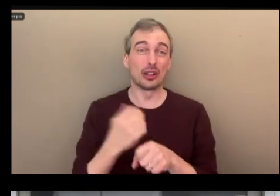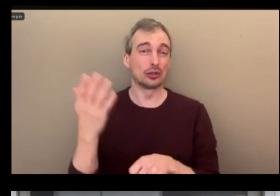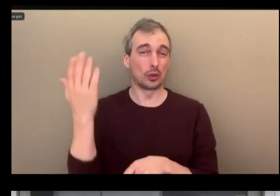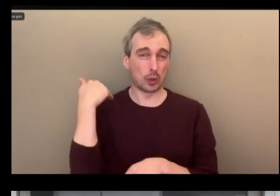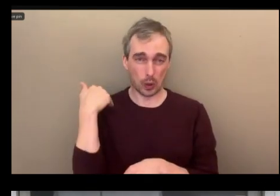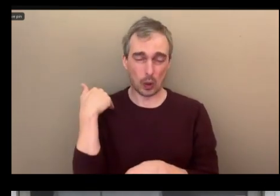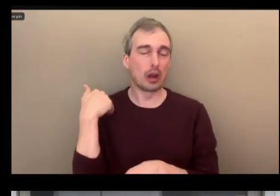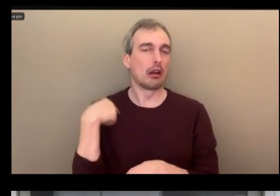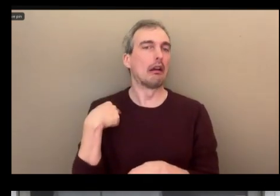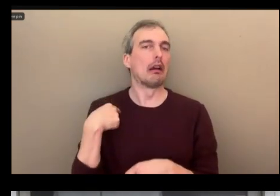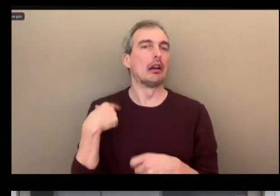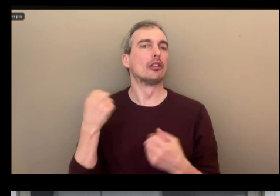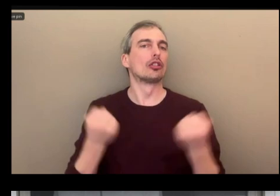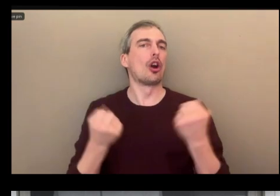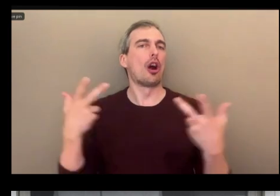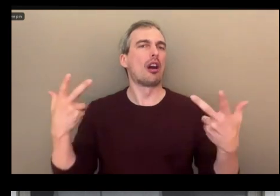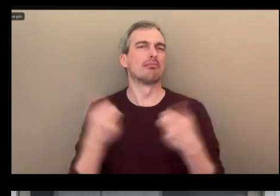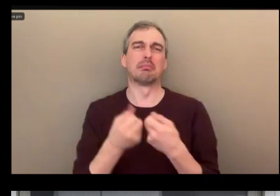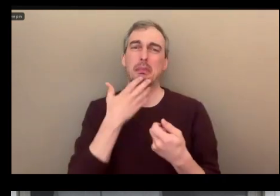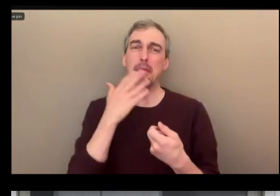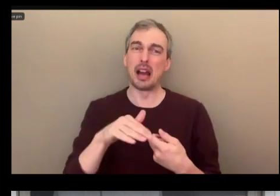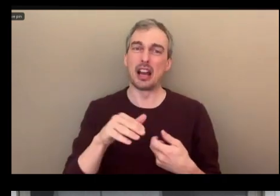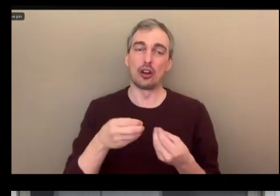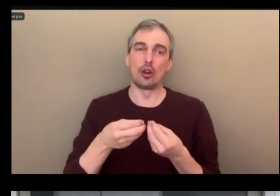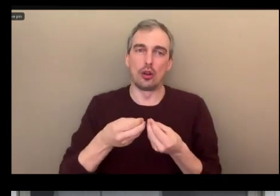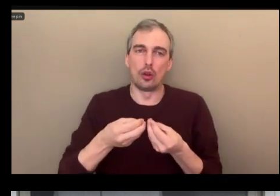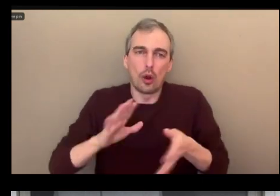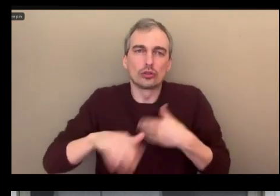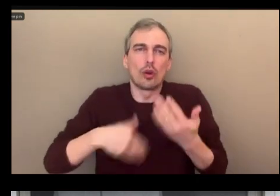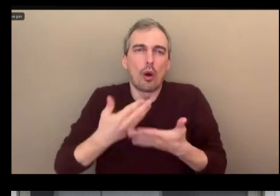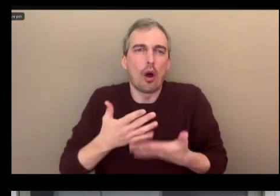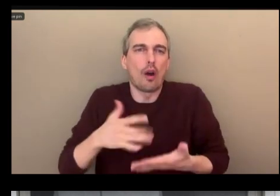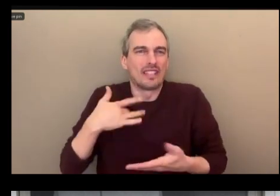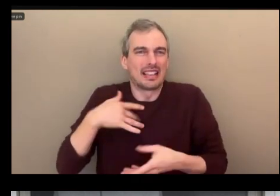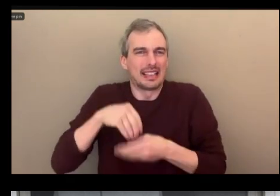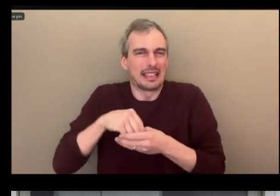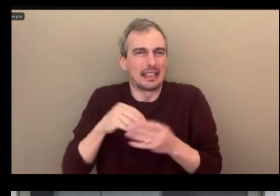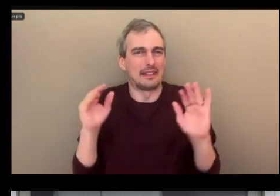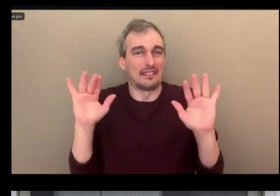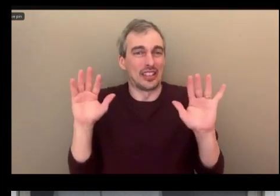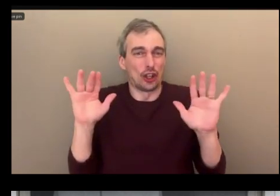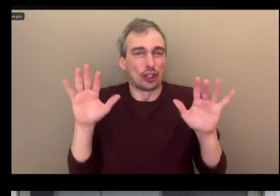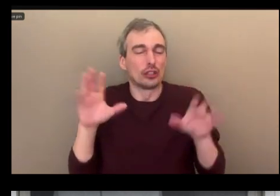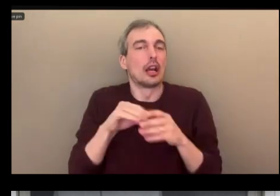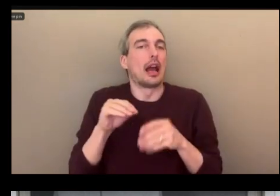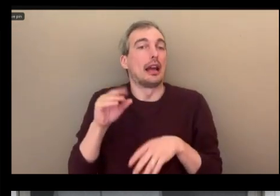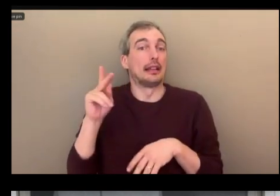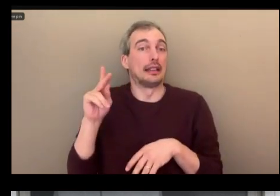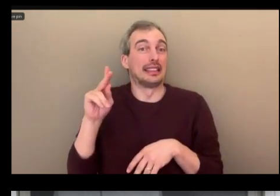in my left leg from my knee down. So I loved my job so much. I was like... I've got to be part of the community. So...